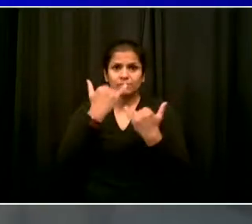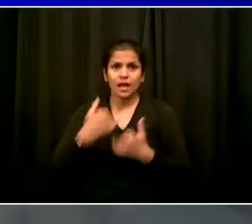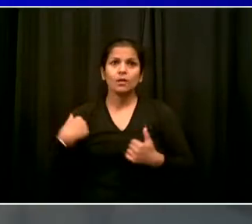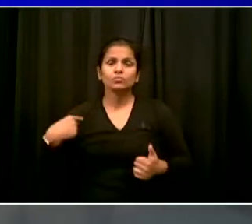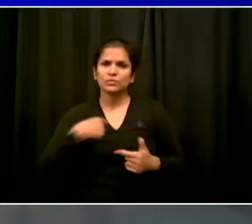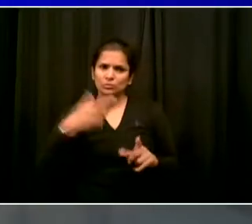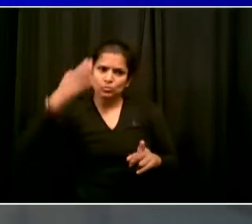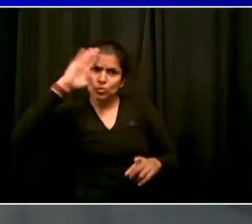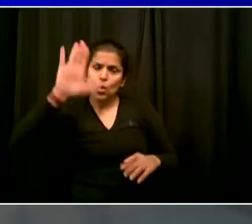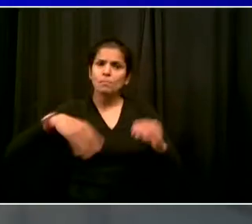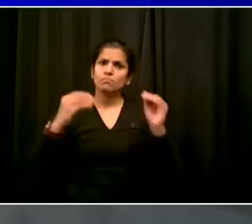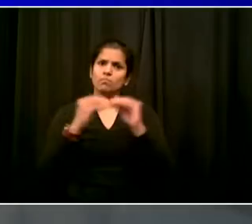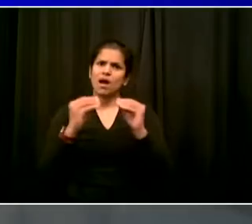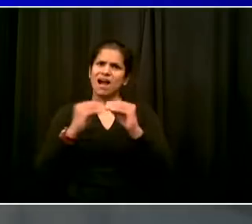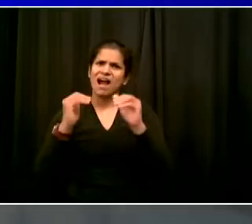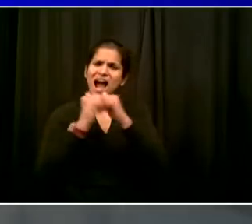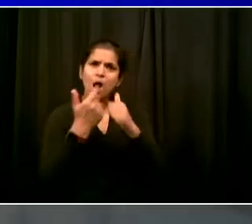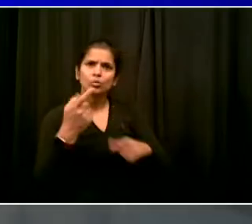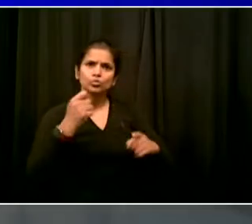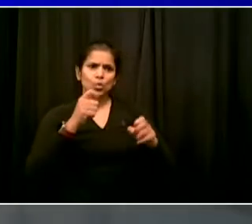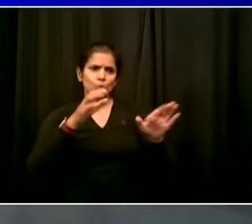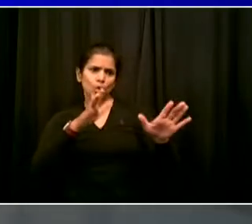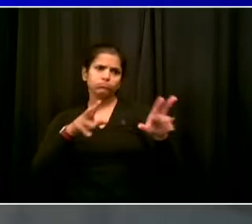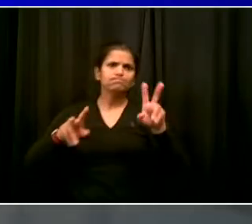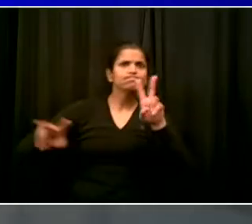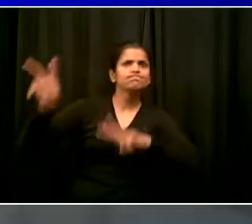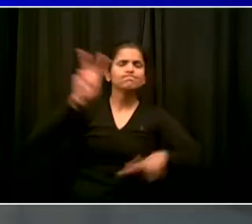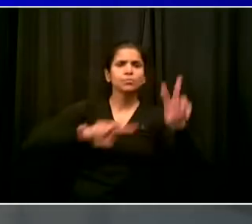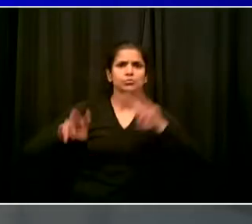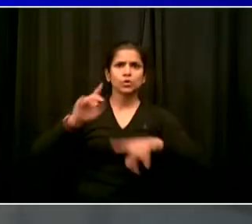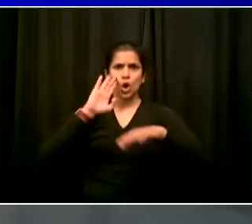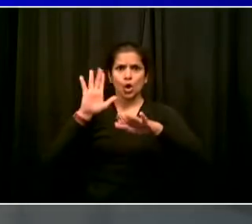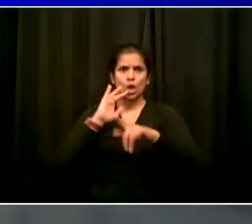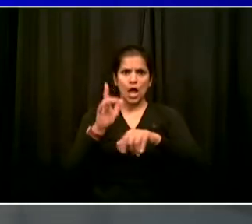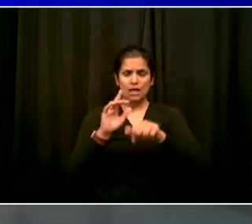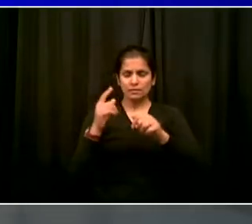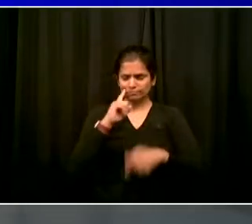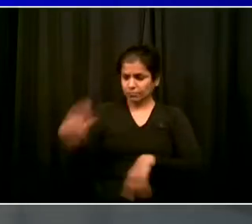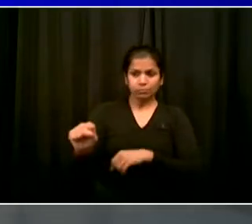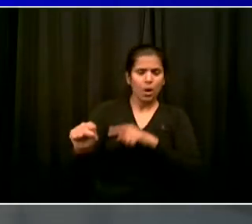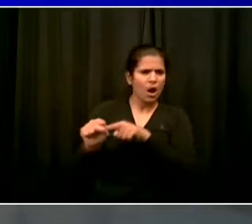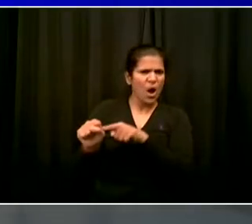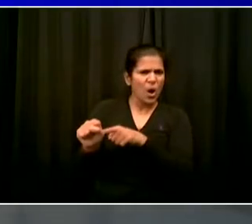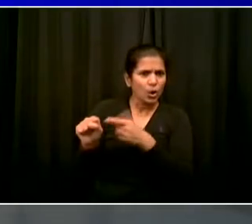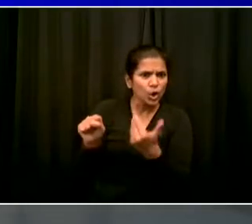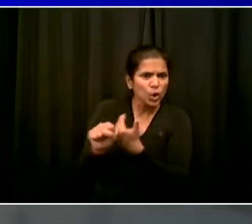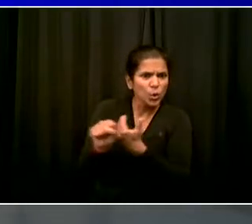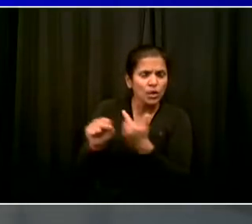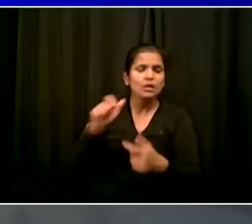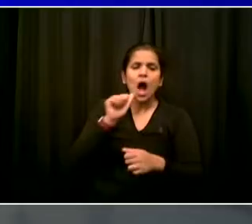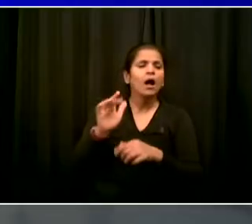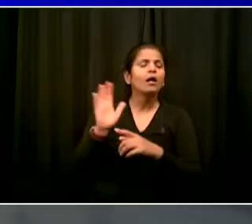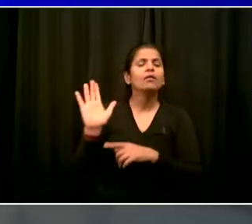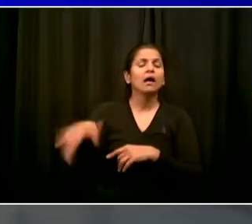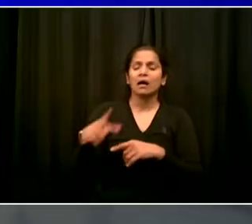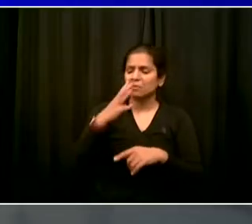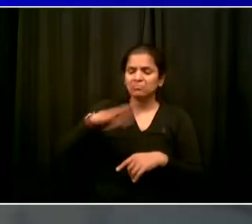THE FACT THAT WE HAVE LEARNED A LOT MORE ABOUT HOW TO DETECT OUTBREAEASKSKD AN MANAGE THEM, T